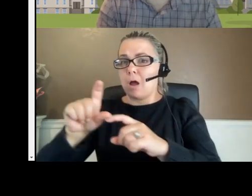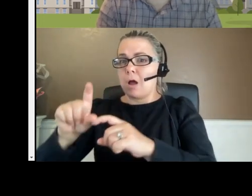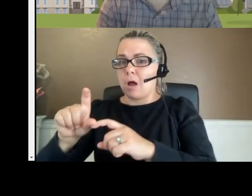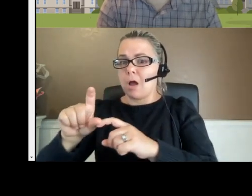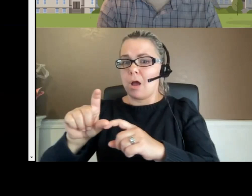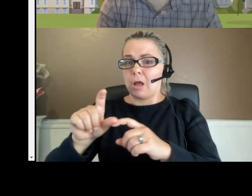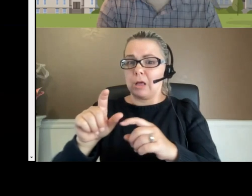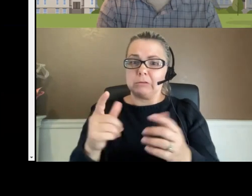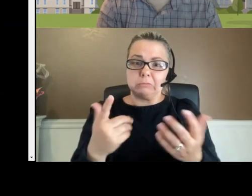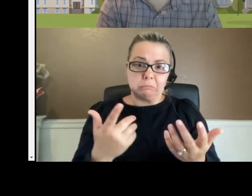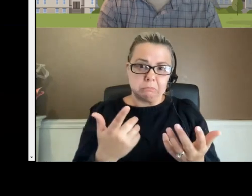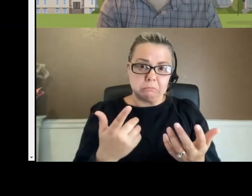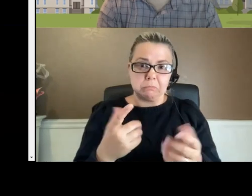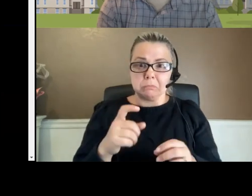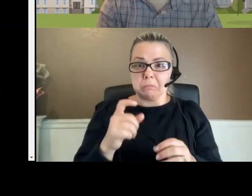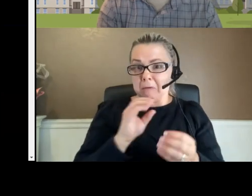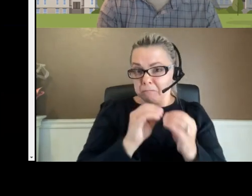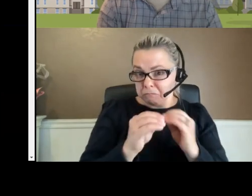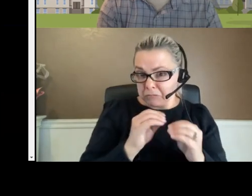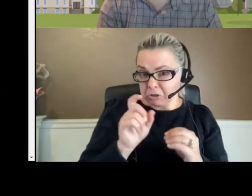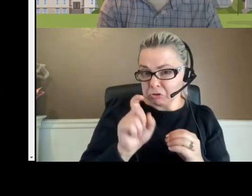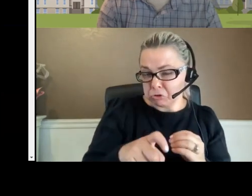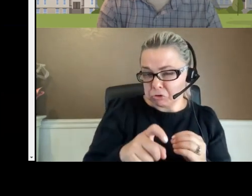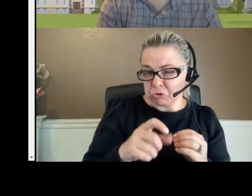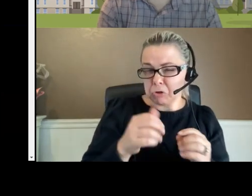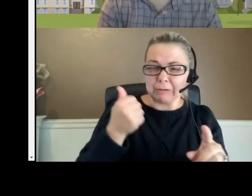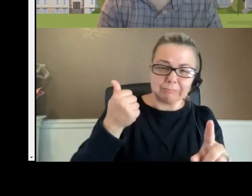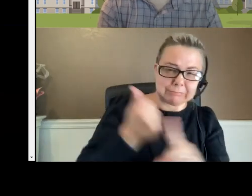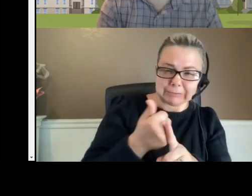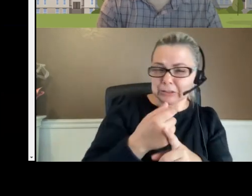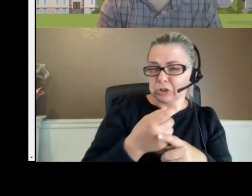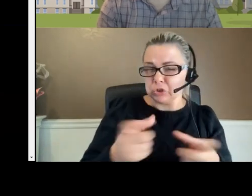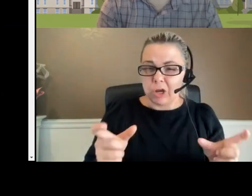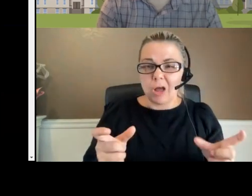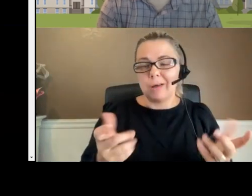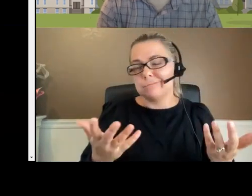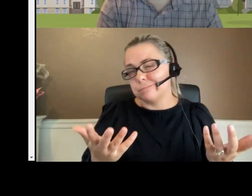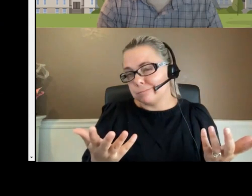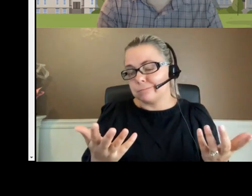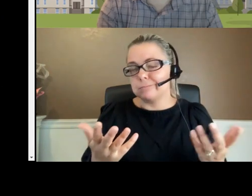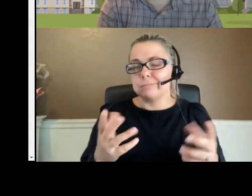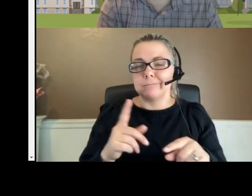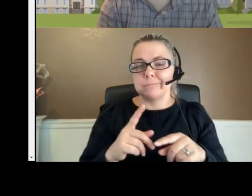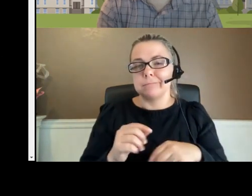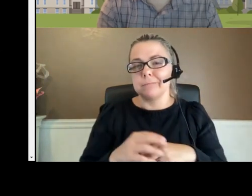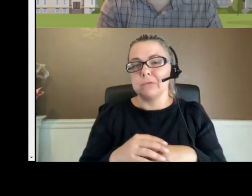noting? Probably. To make that more consistent. So that's a good example of how WAVE can tell me